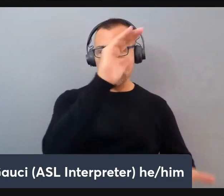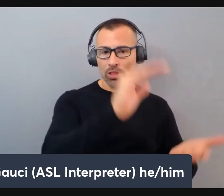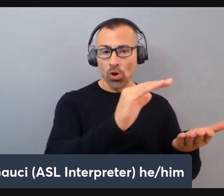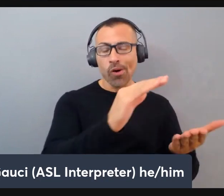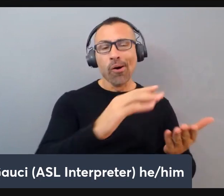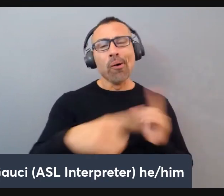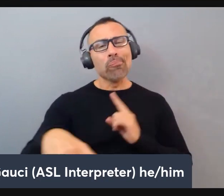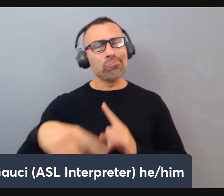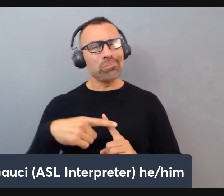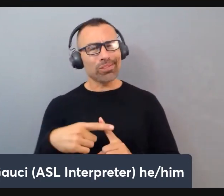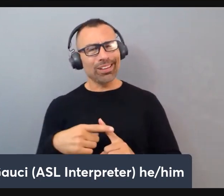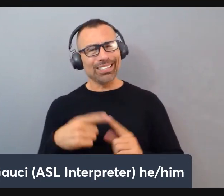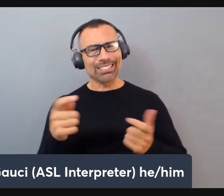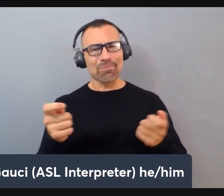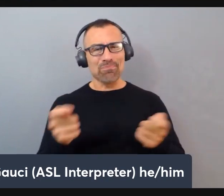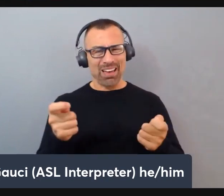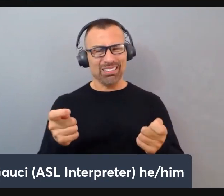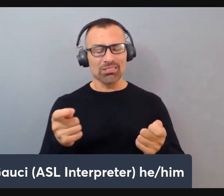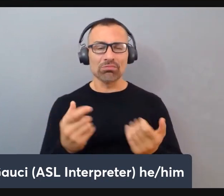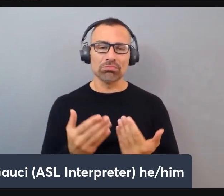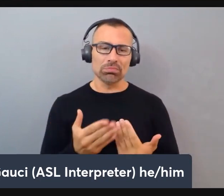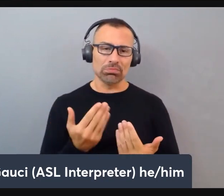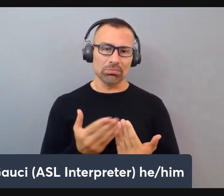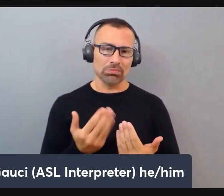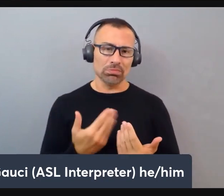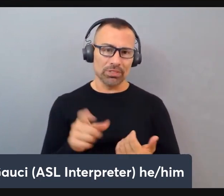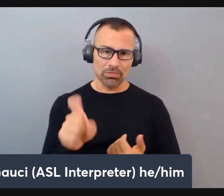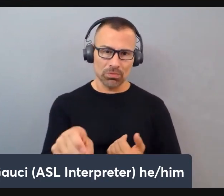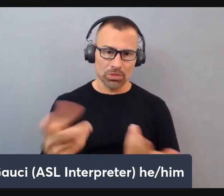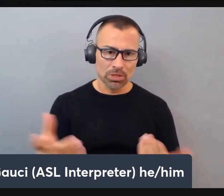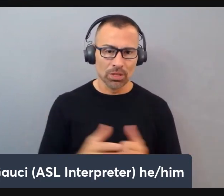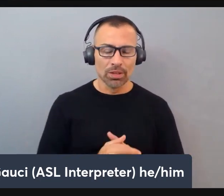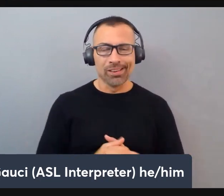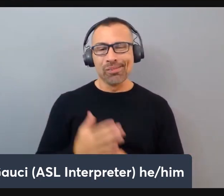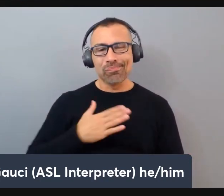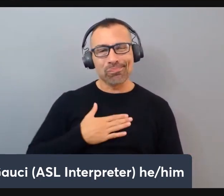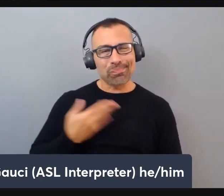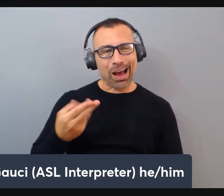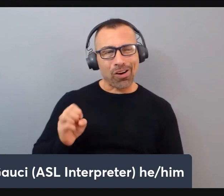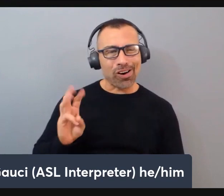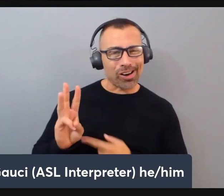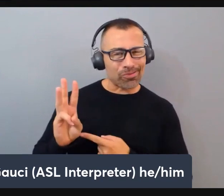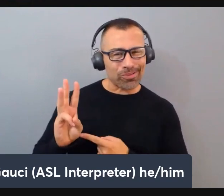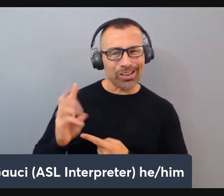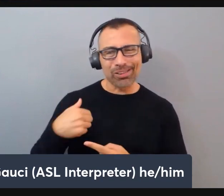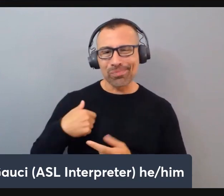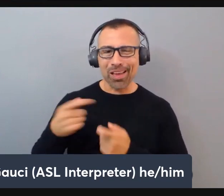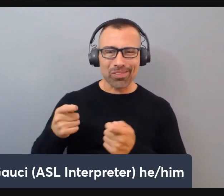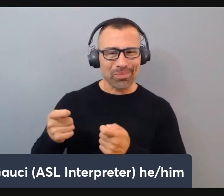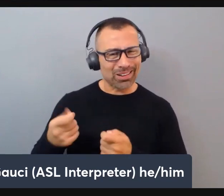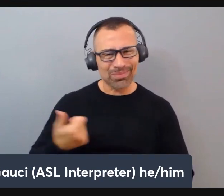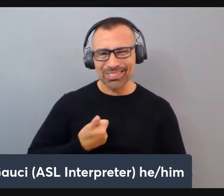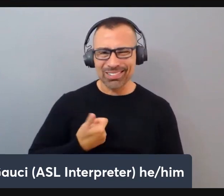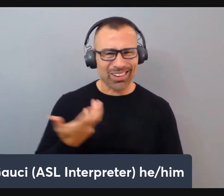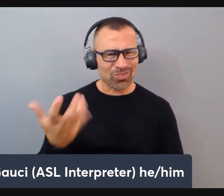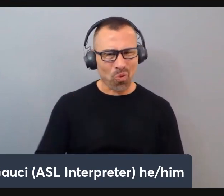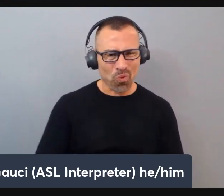I don't want have to manage my own hardware and stuff like that. And I think that's where AWS Fargate comes into play.